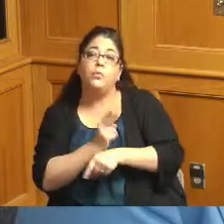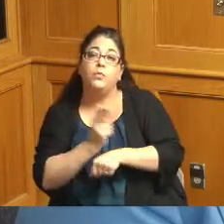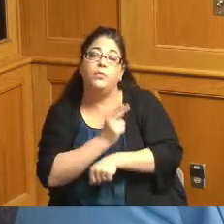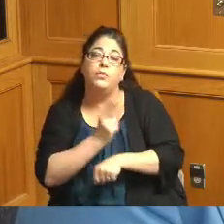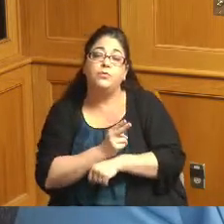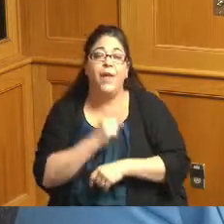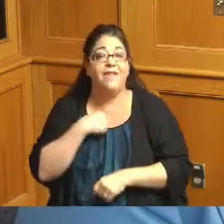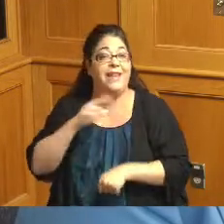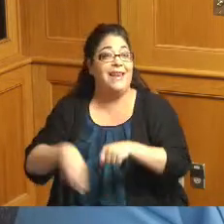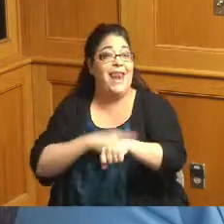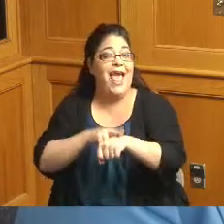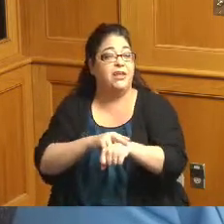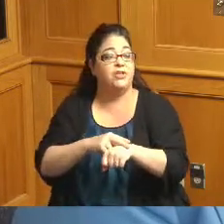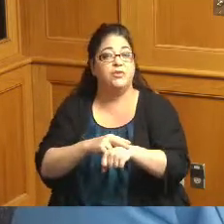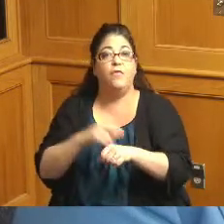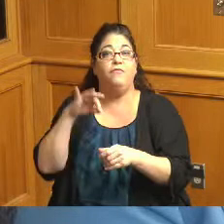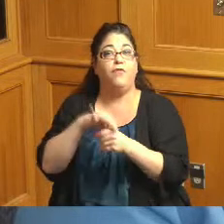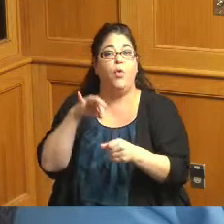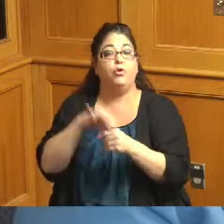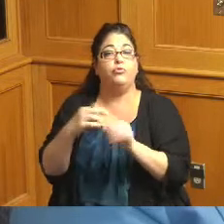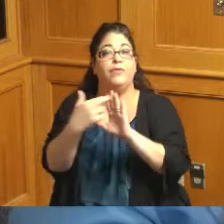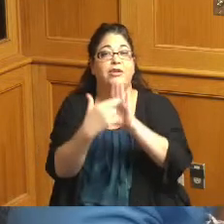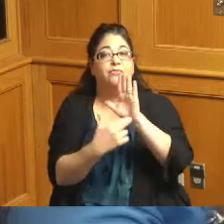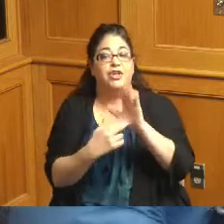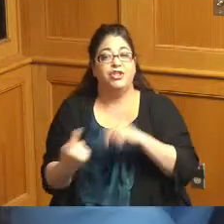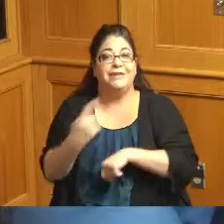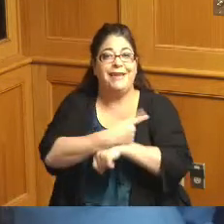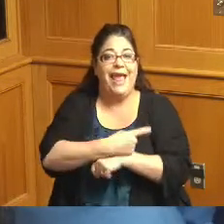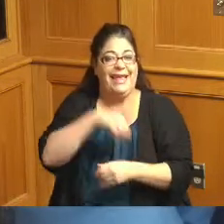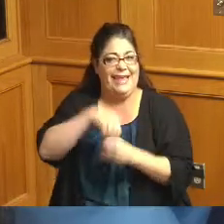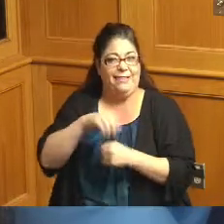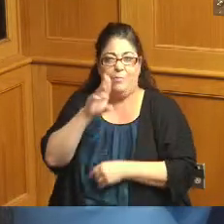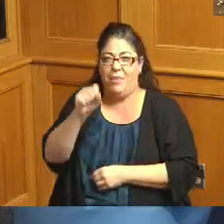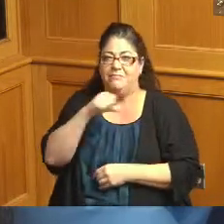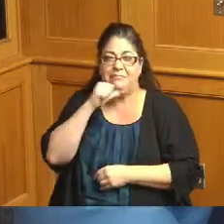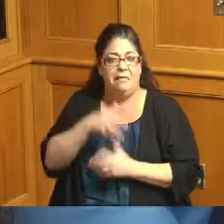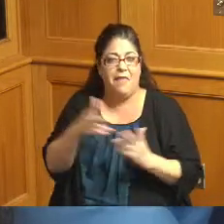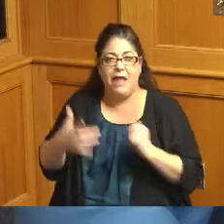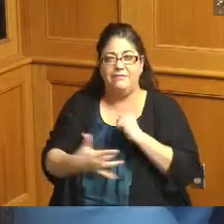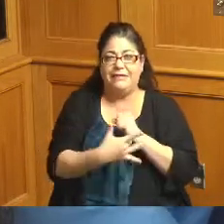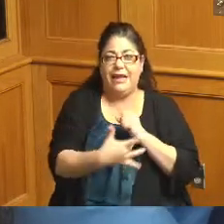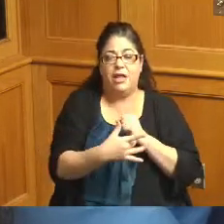day because they don't have a lot of technology in that bus so I wanted to put that out there